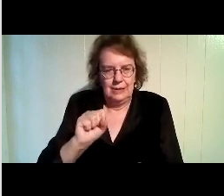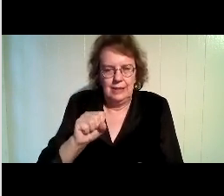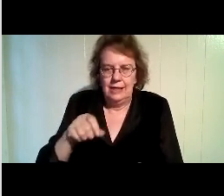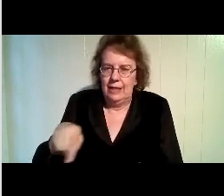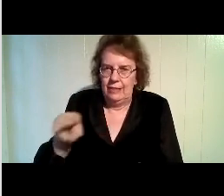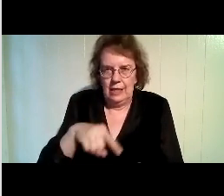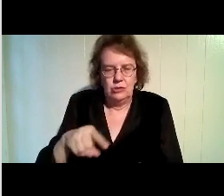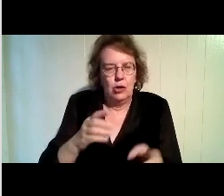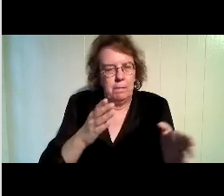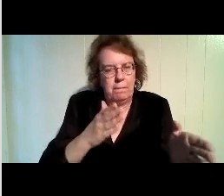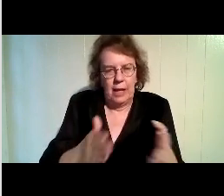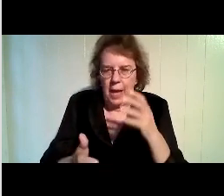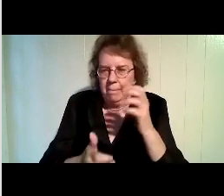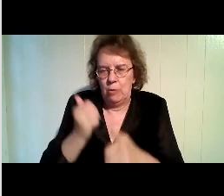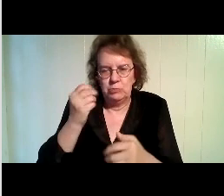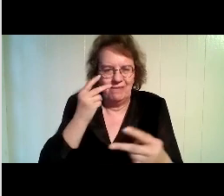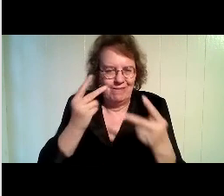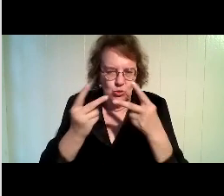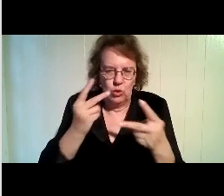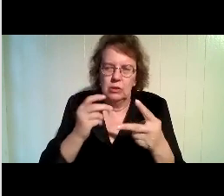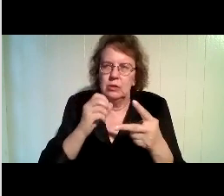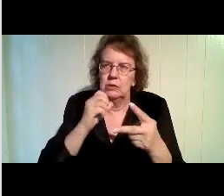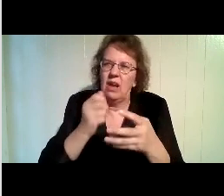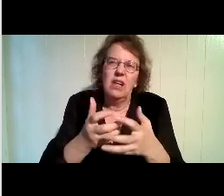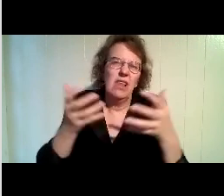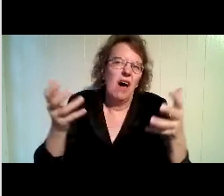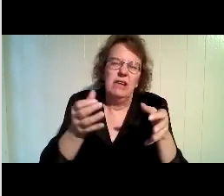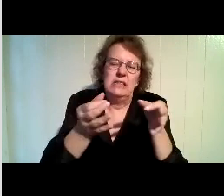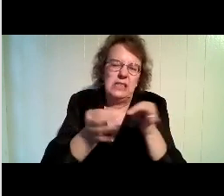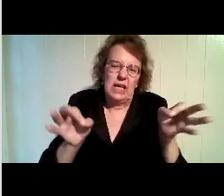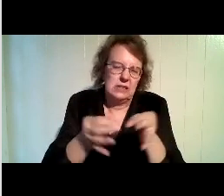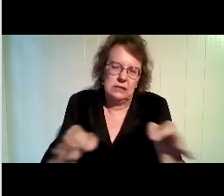to be mostly visual, not a ton of text, so keep that in